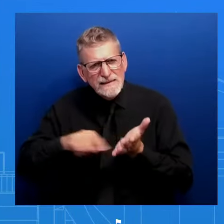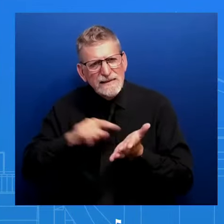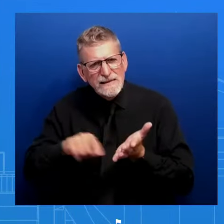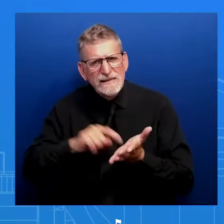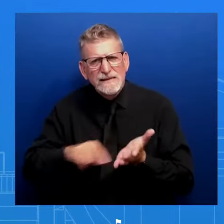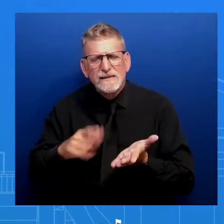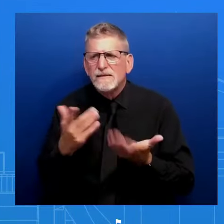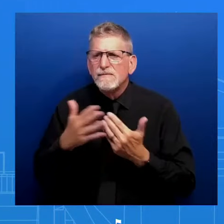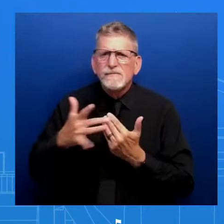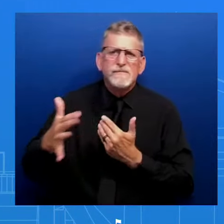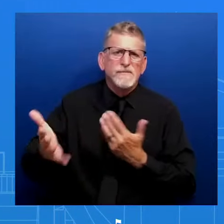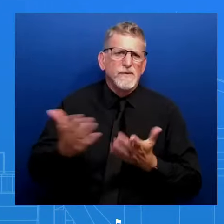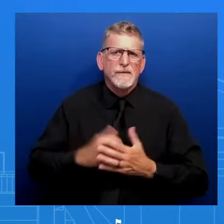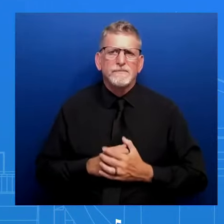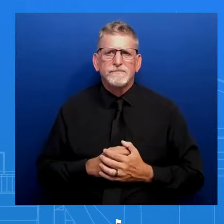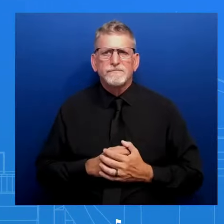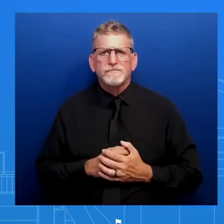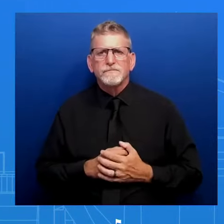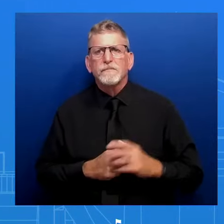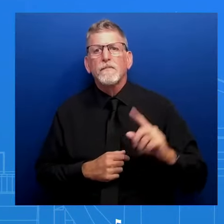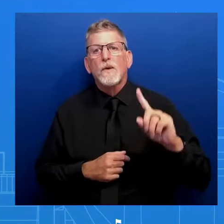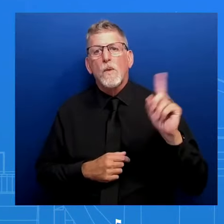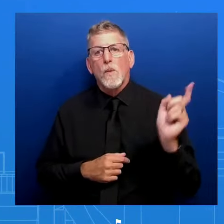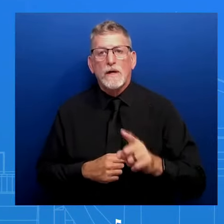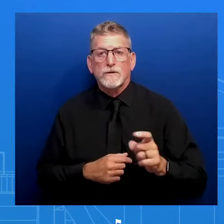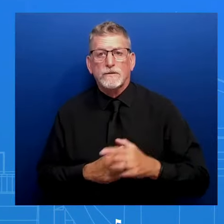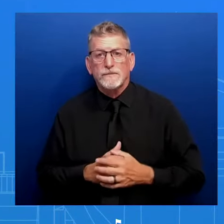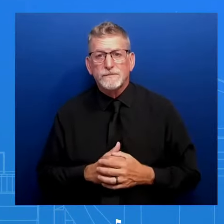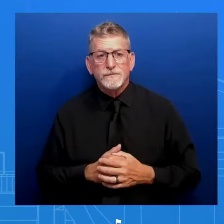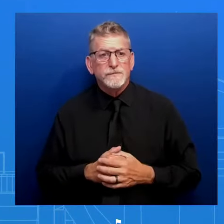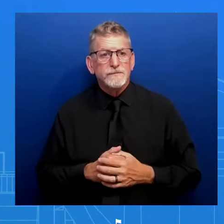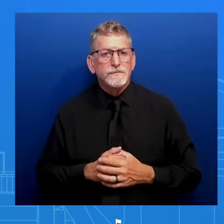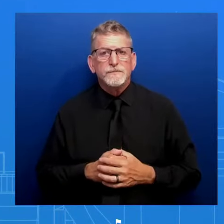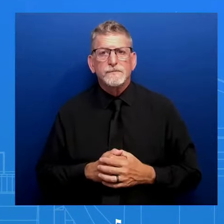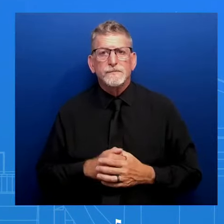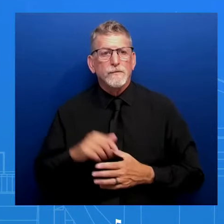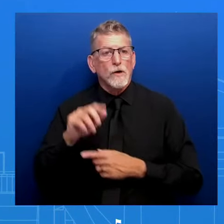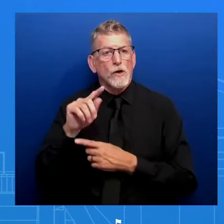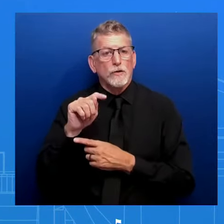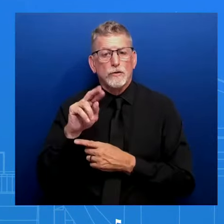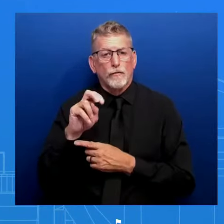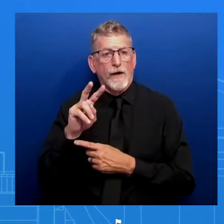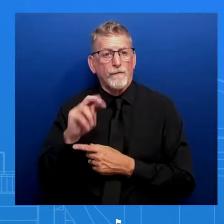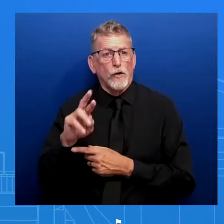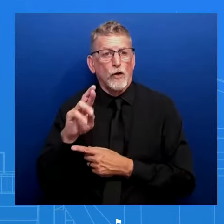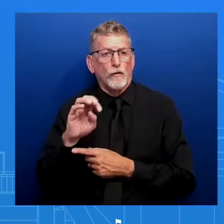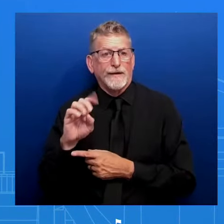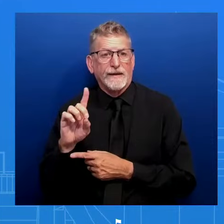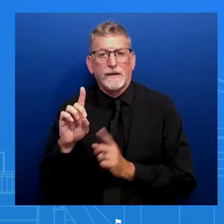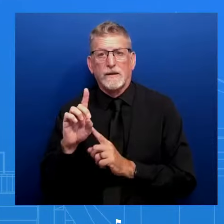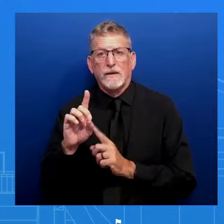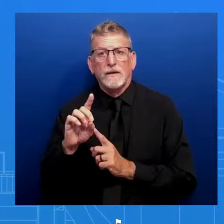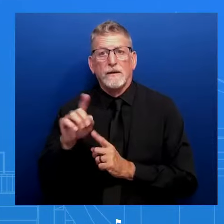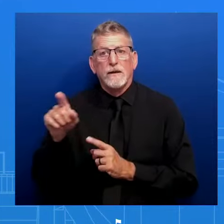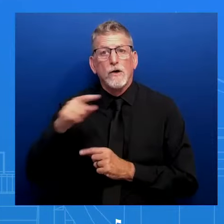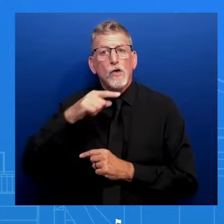has the administration, on any level, communicated with Russia about Trevor Reed since he was injured? Mr. Kirby: Since he was injured?